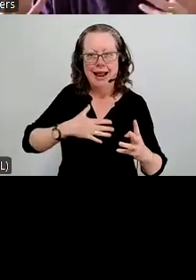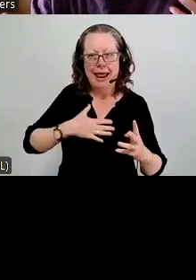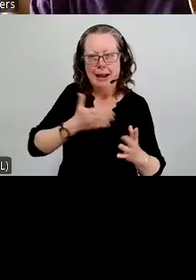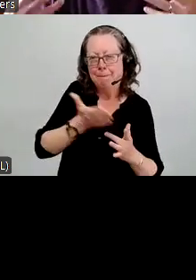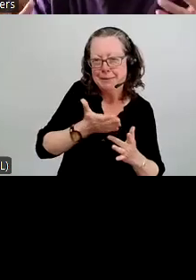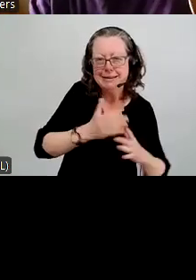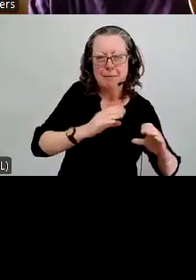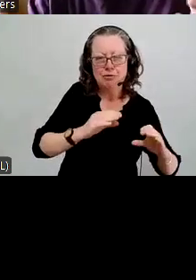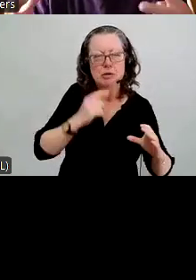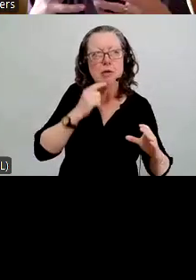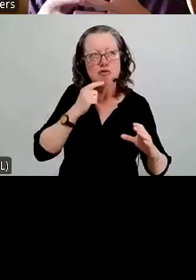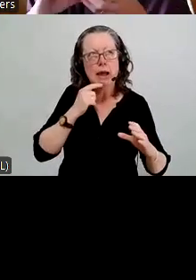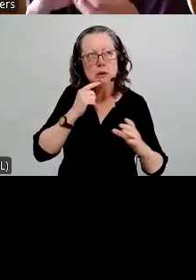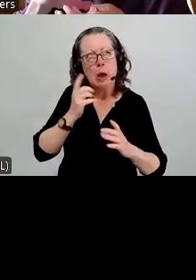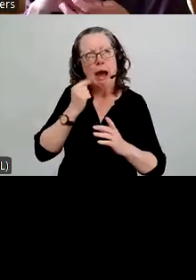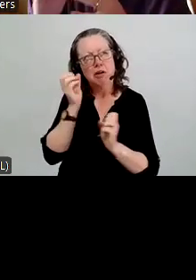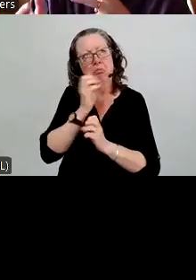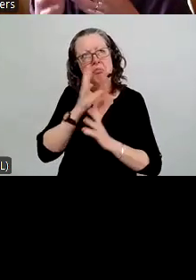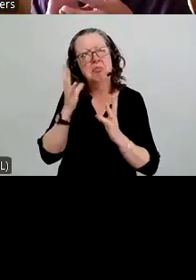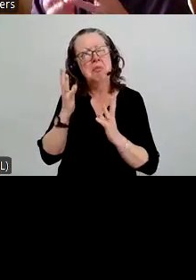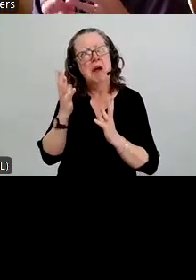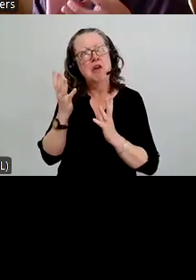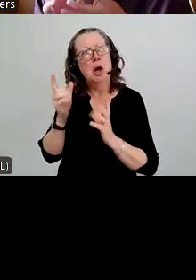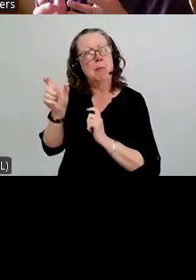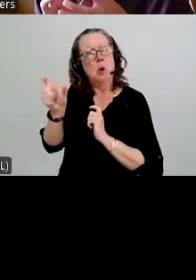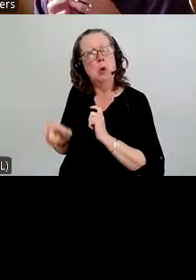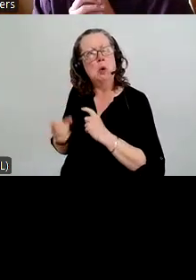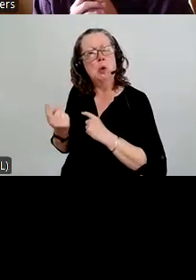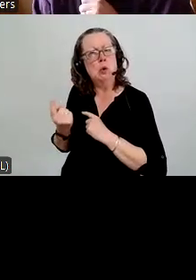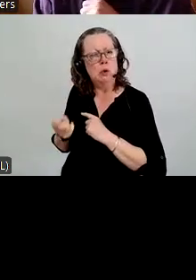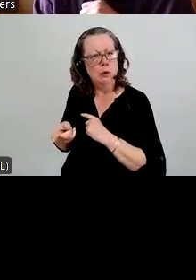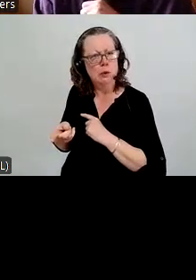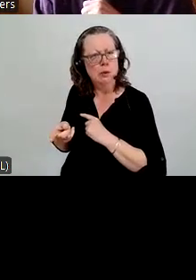for the advertisers to build understanding about the users it's trying to reach.